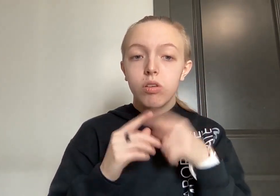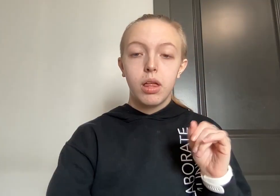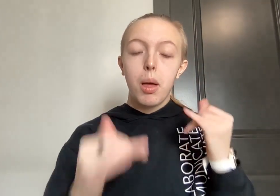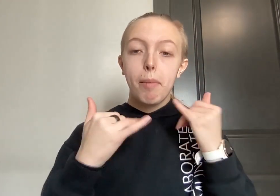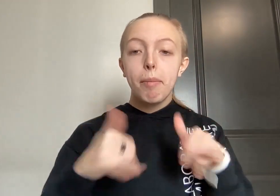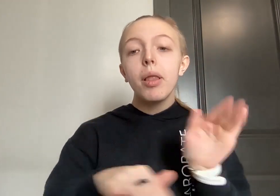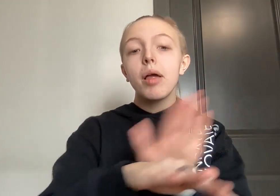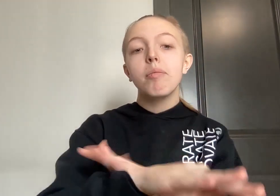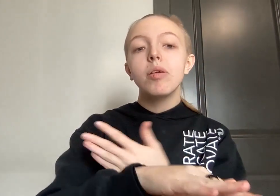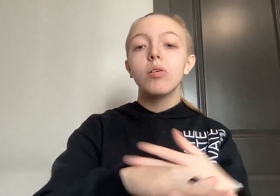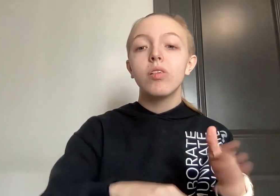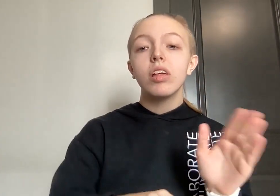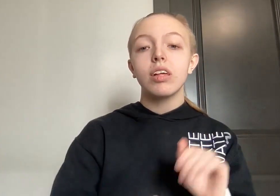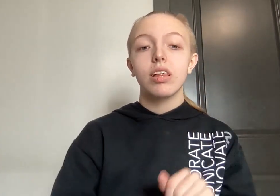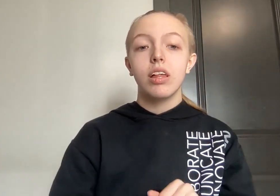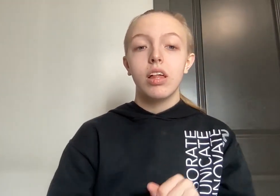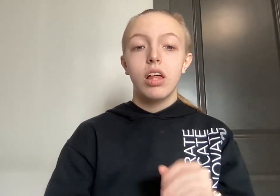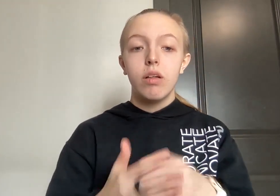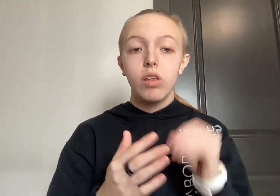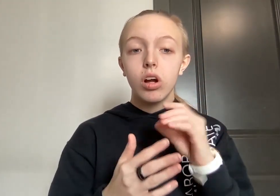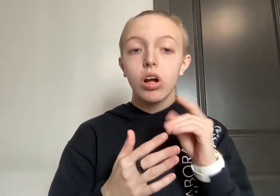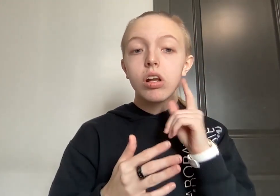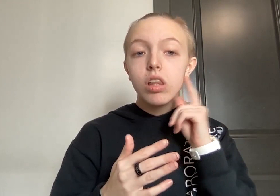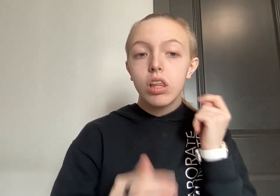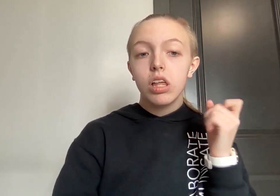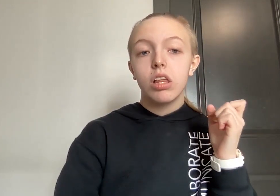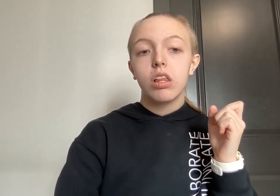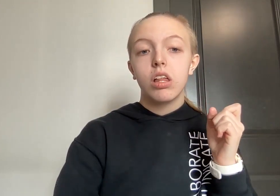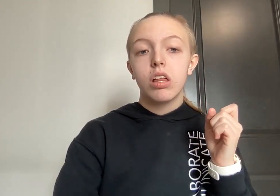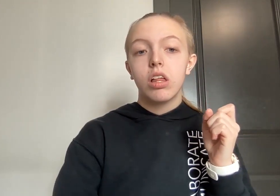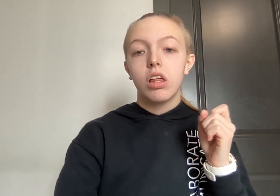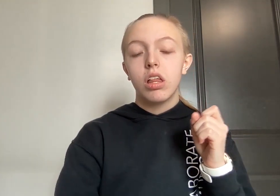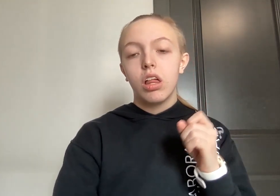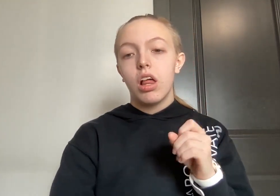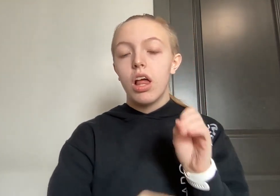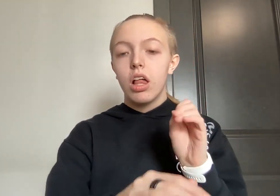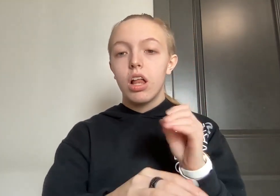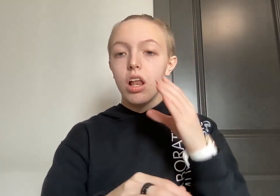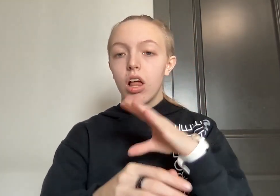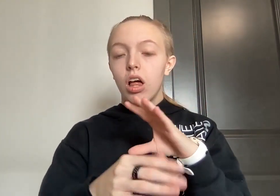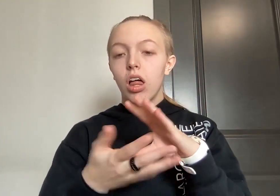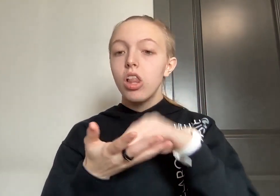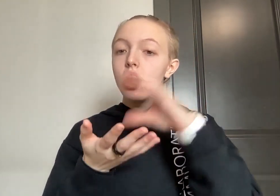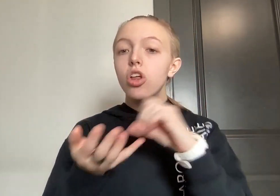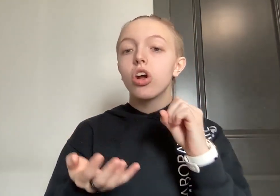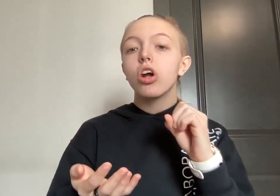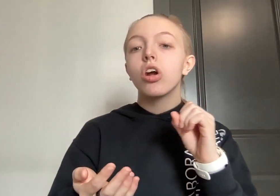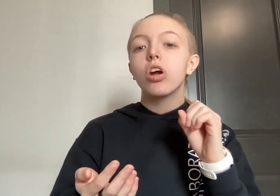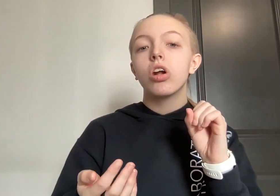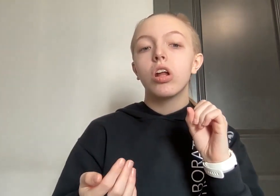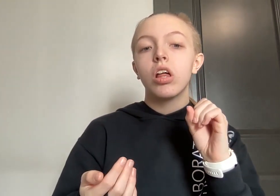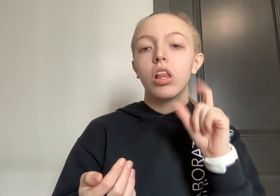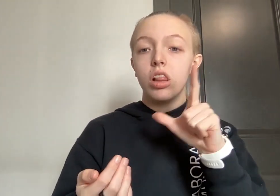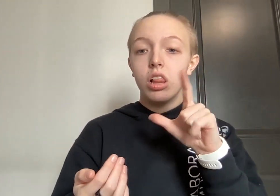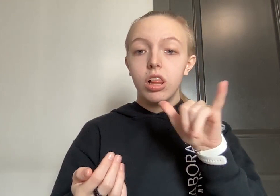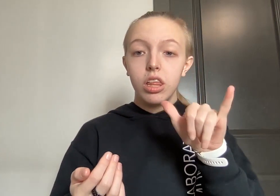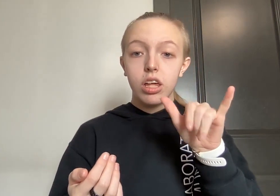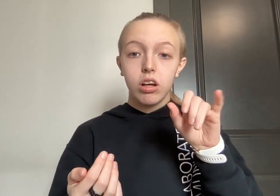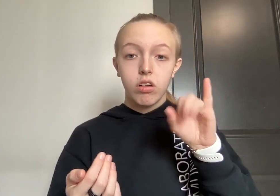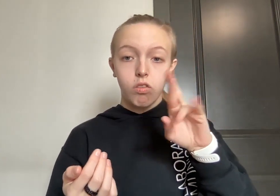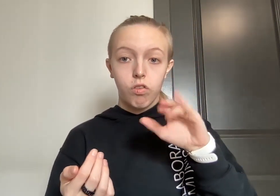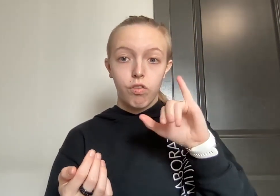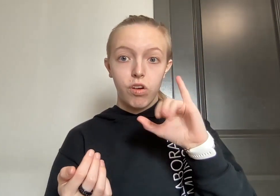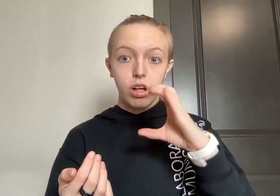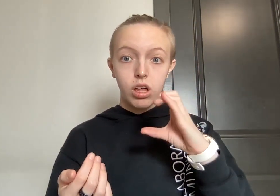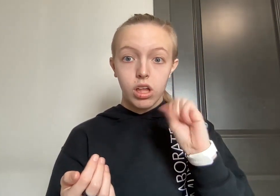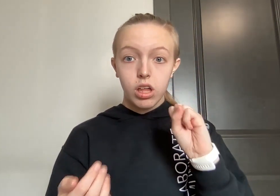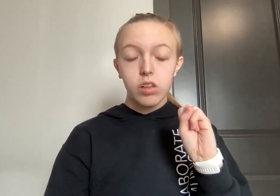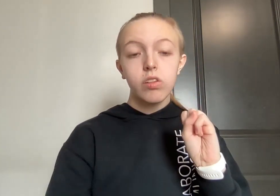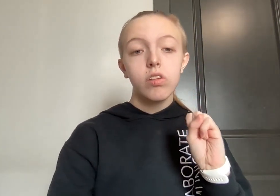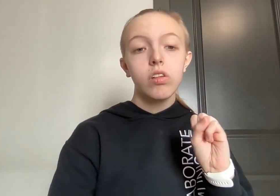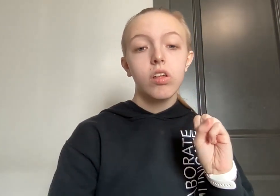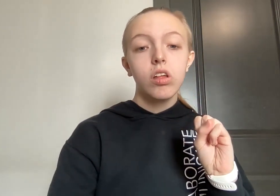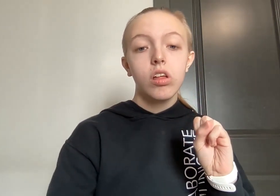and learn the lyrics